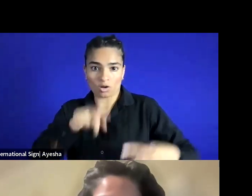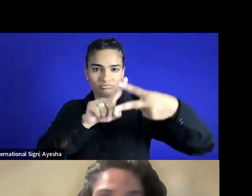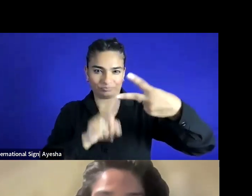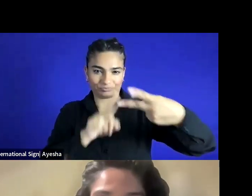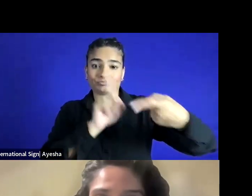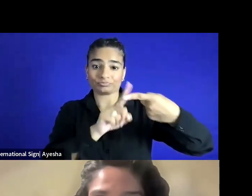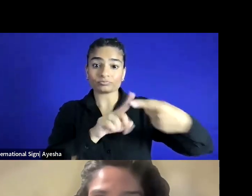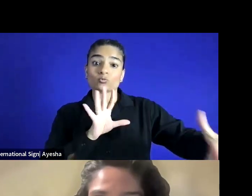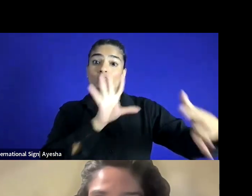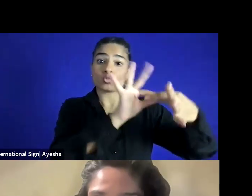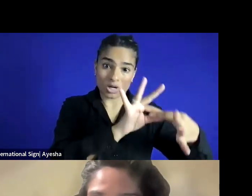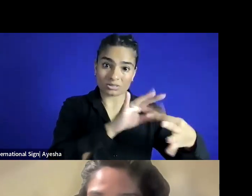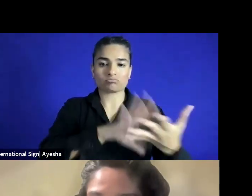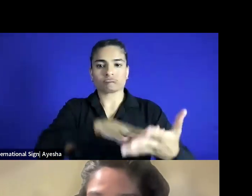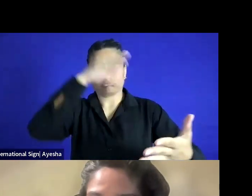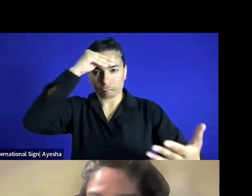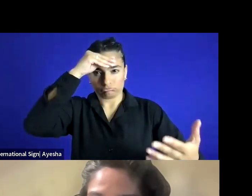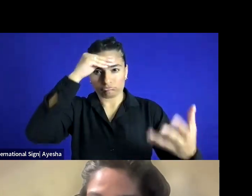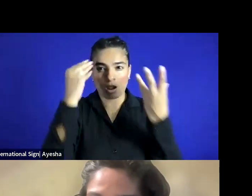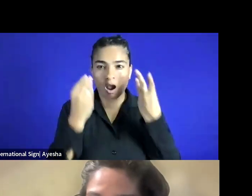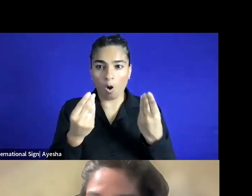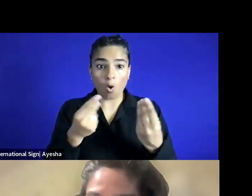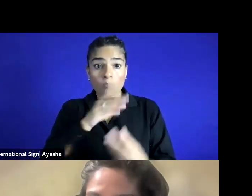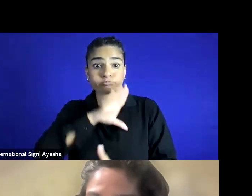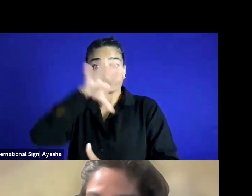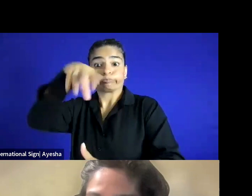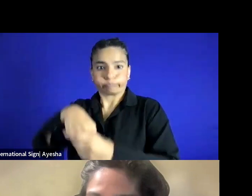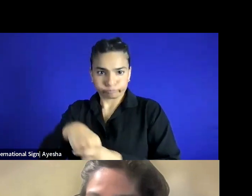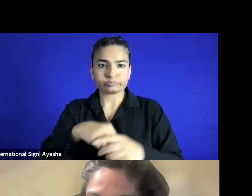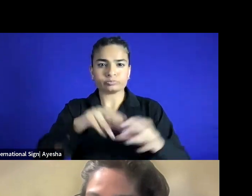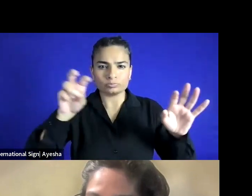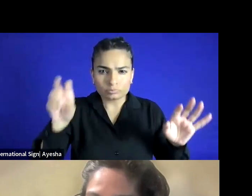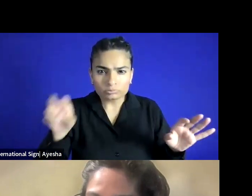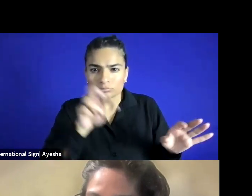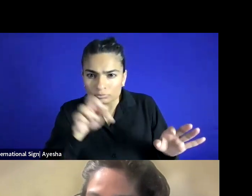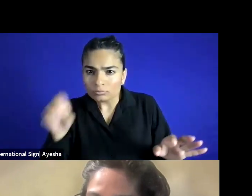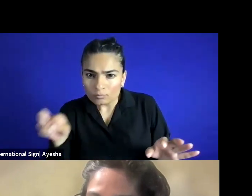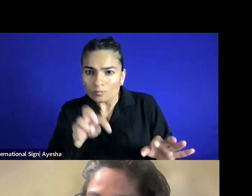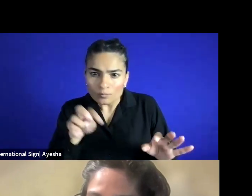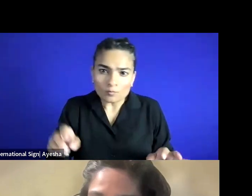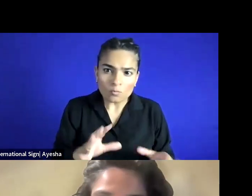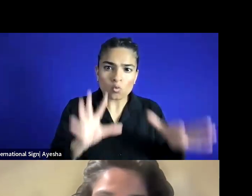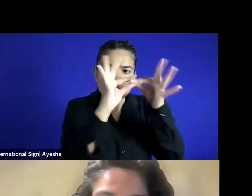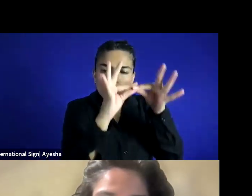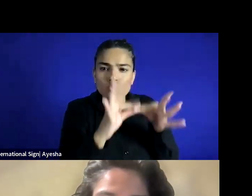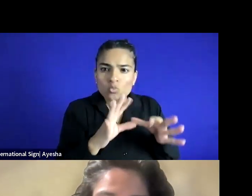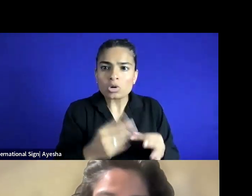to get into the platform you go to and the connect online gets to see who is, attending the forum connect, make those connections,